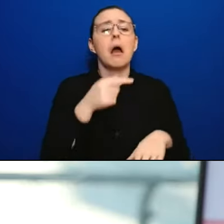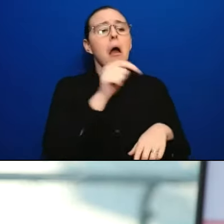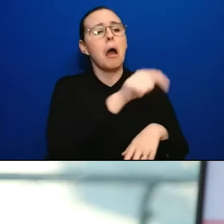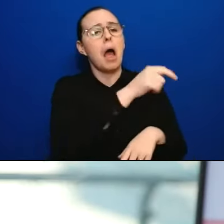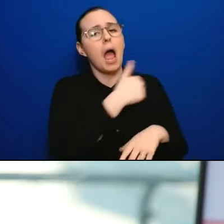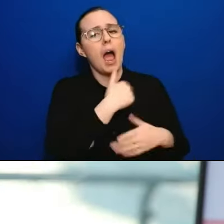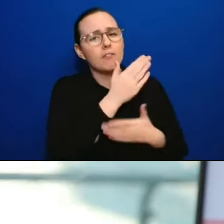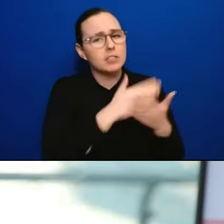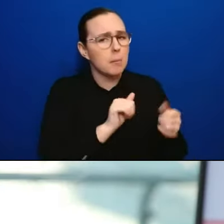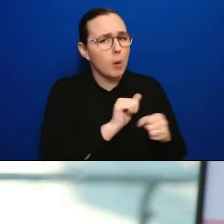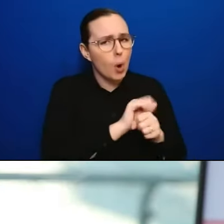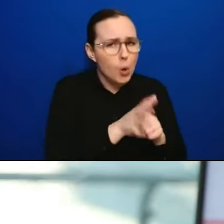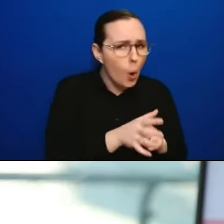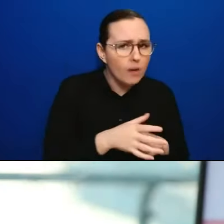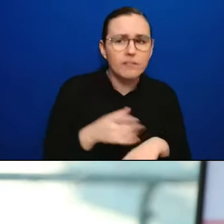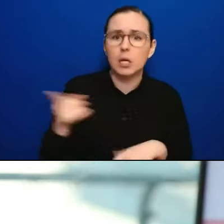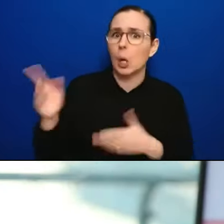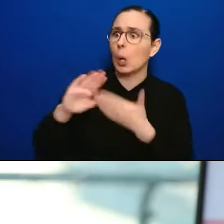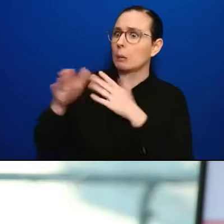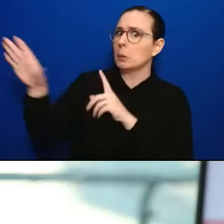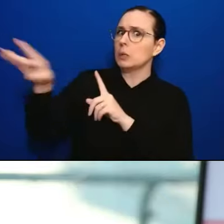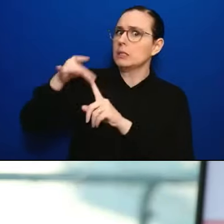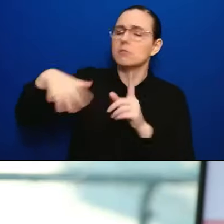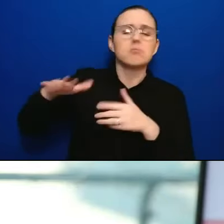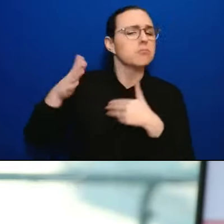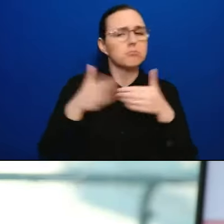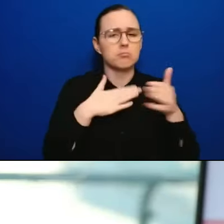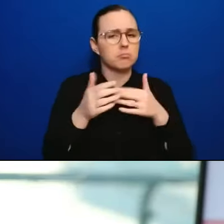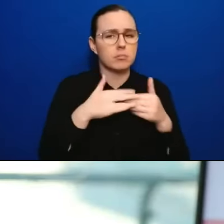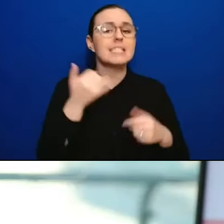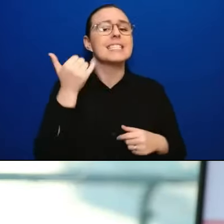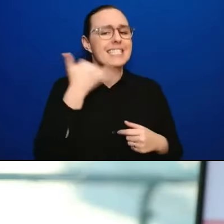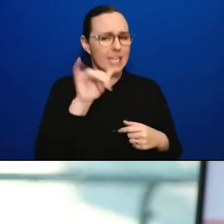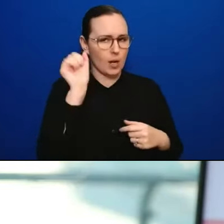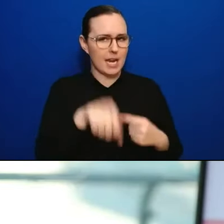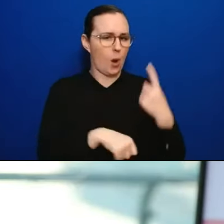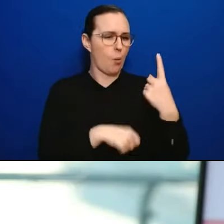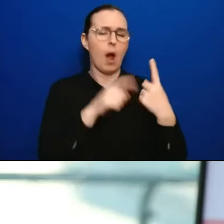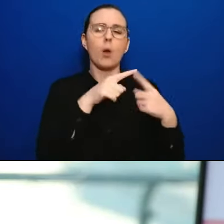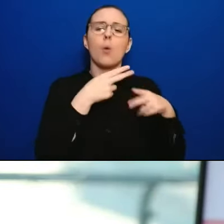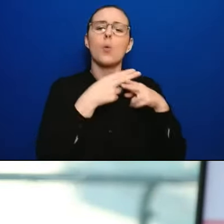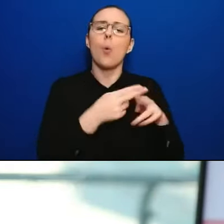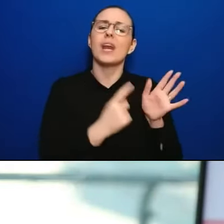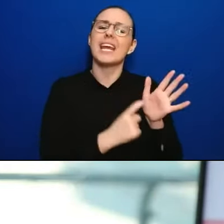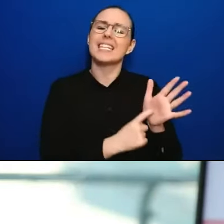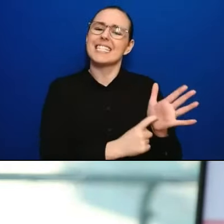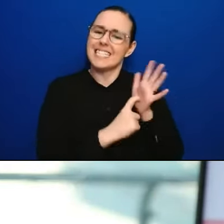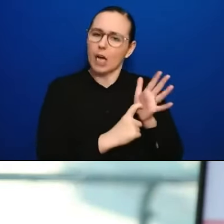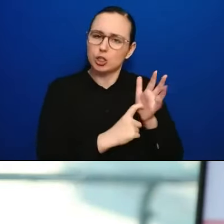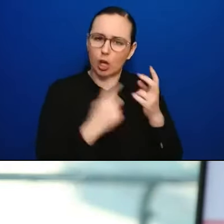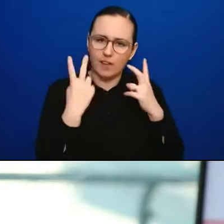regardless of whether there's an outbreak, whether there's some COVID in that facility. And the community transmission